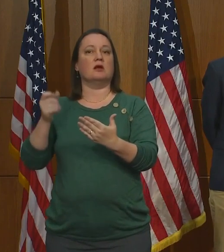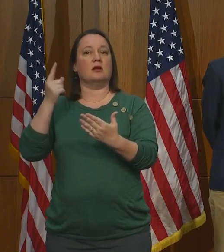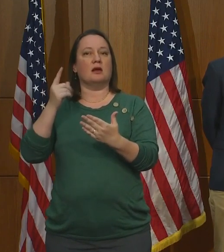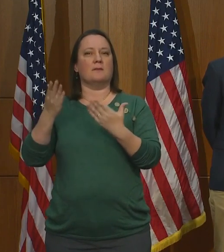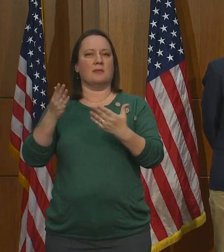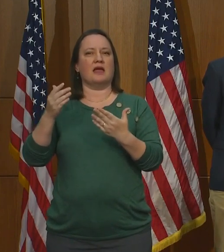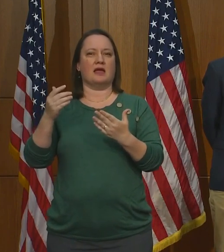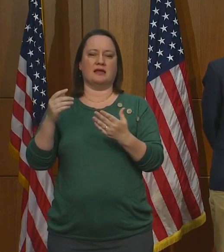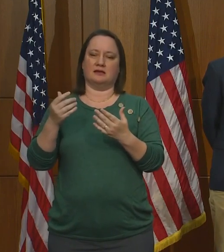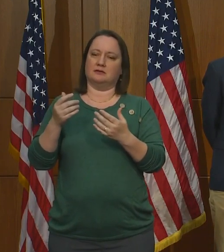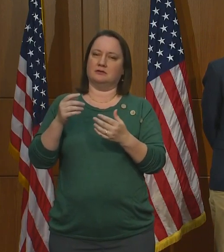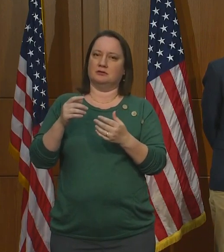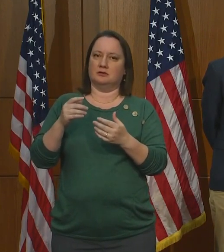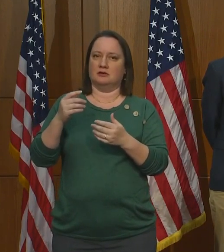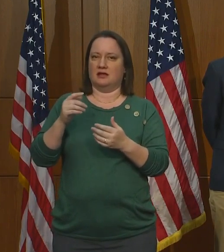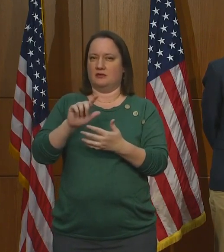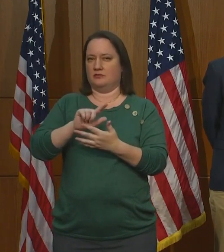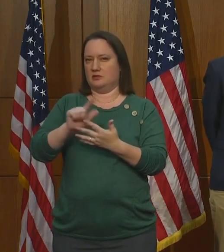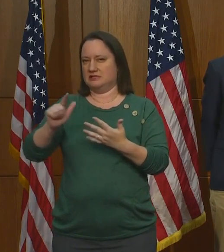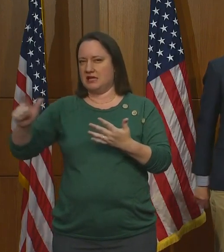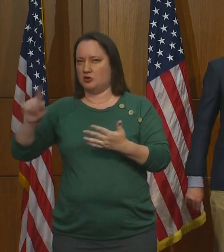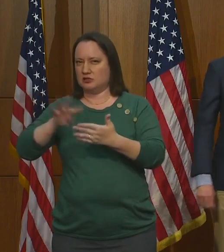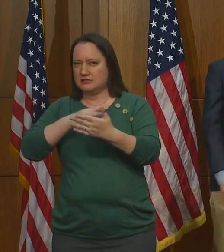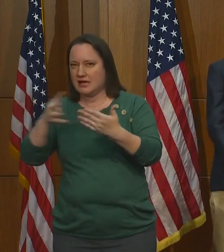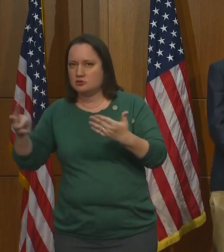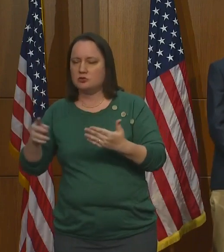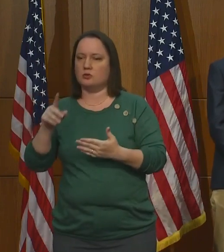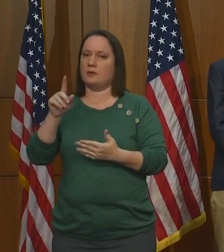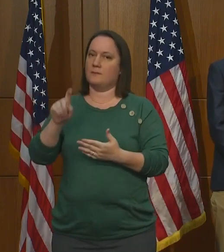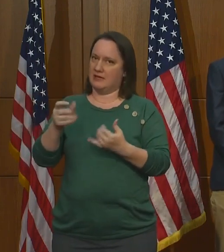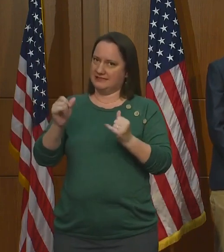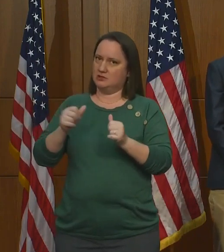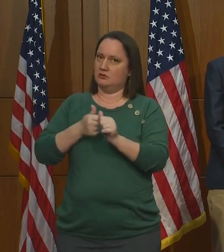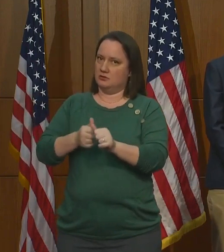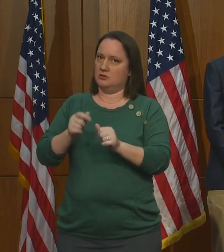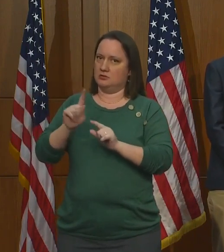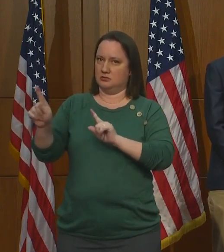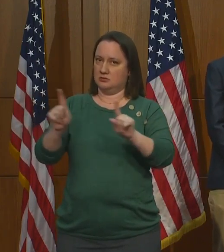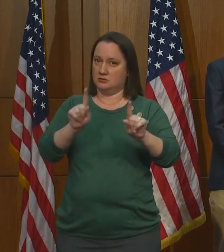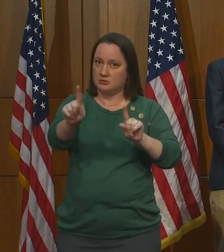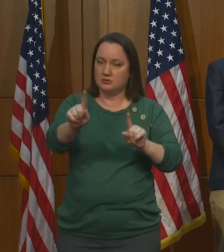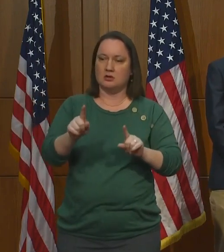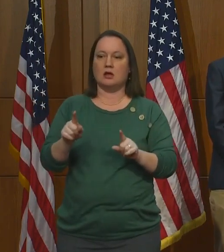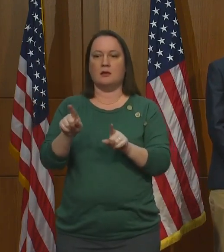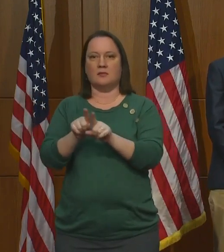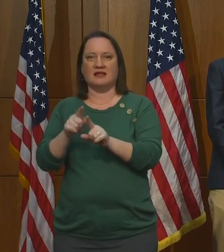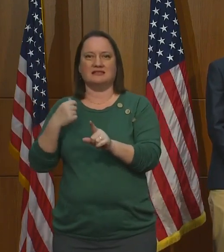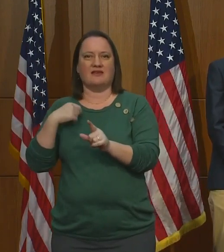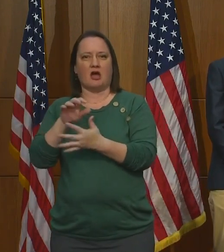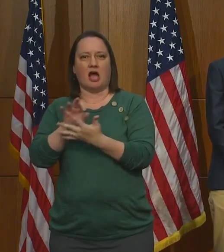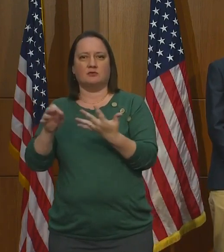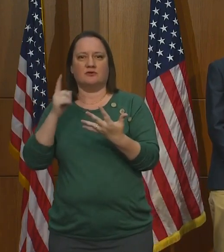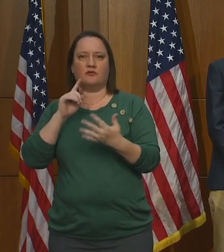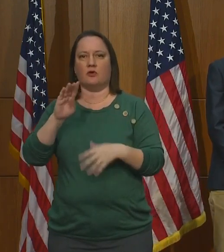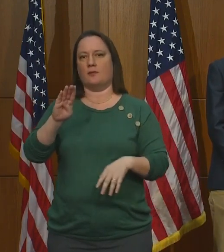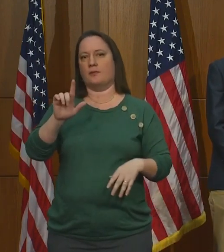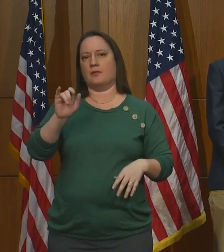DISTRICT DID SINCE IT DISTANCING MEASURES IN PLACE STAGGERED SCHEDULES AND ALTERNATIVE BLENDED OPTIONS FOR